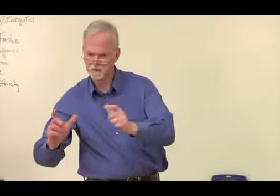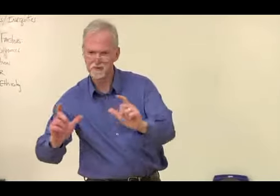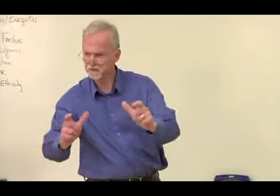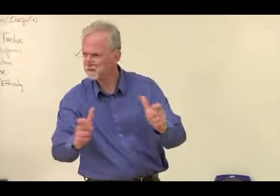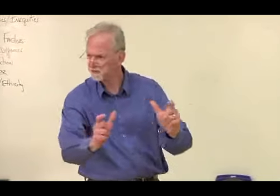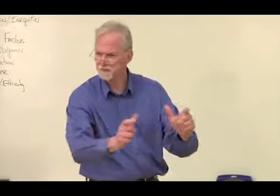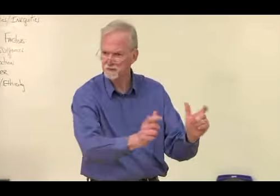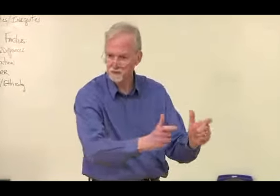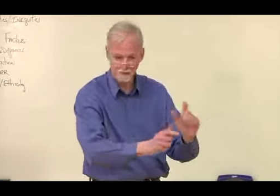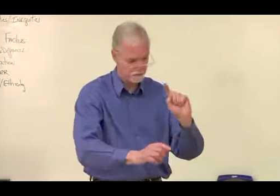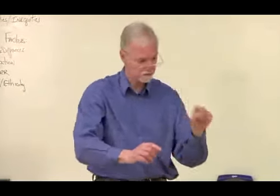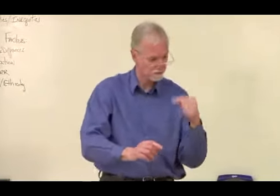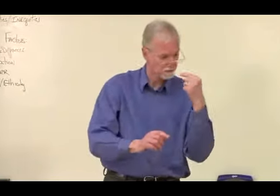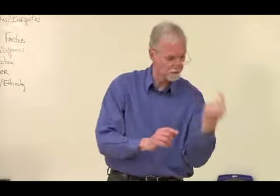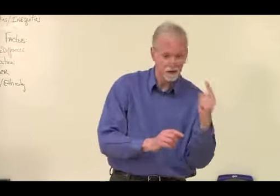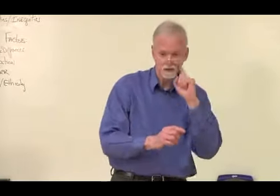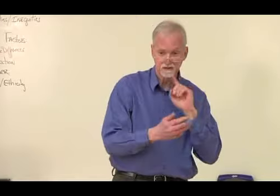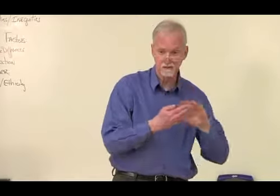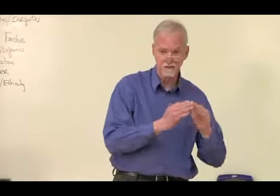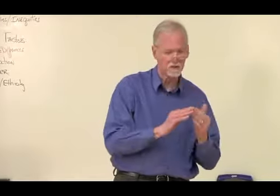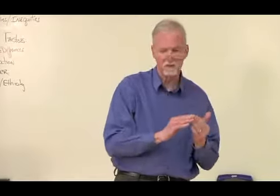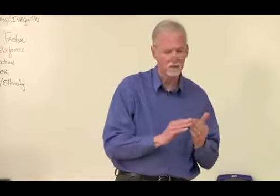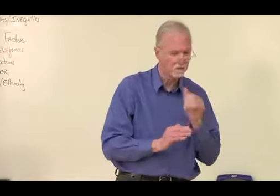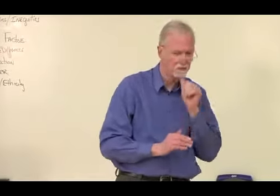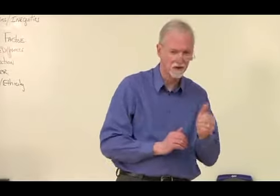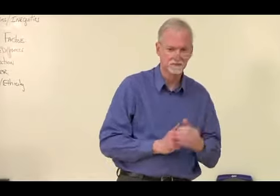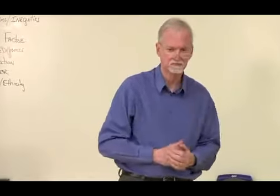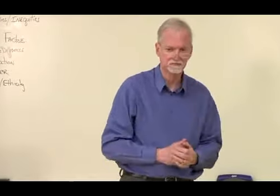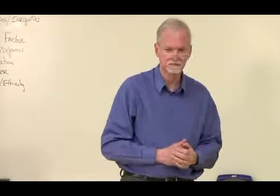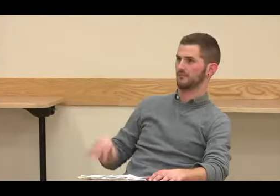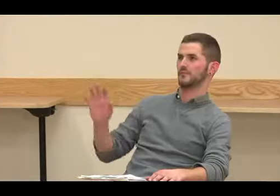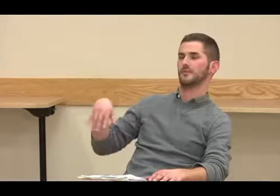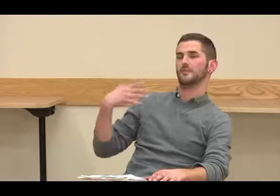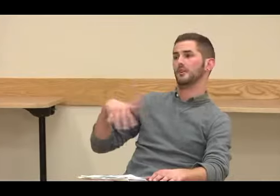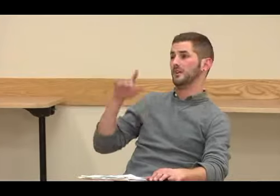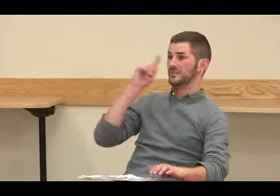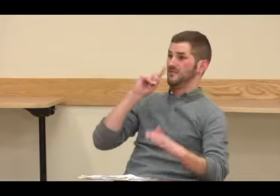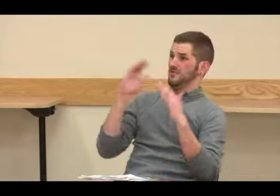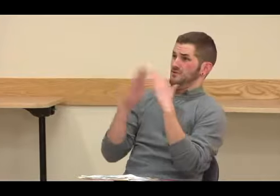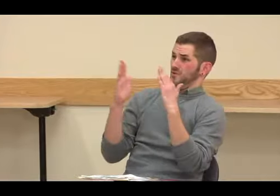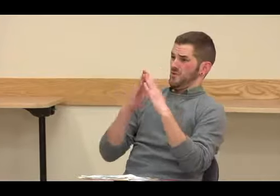people who are deaf for other reasons, and so forth. There isn't just one deaf population, there's many. Wow.